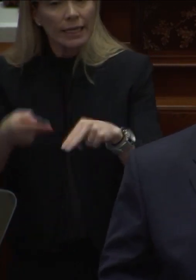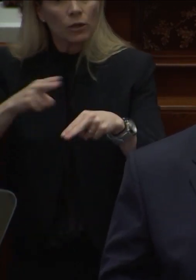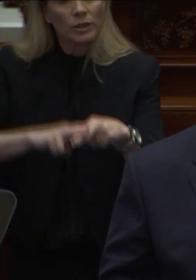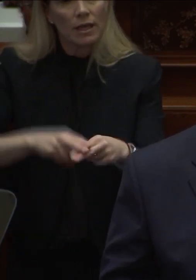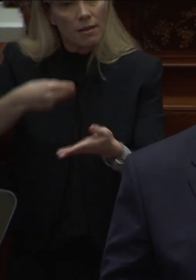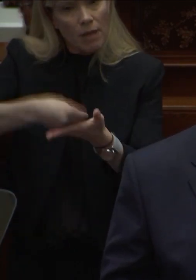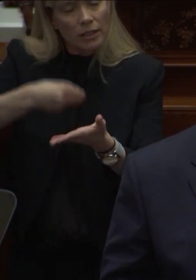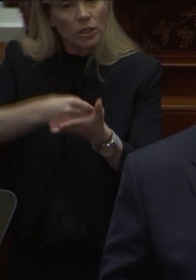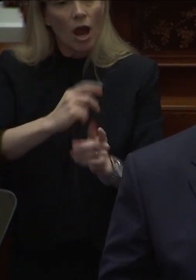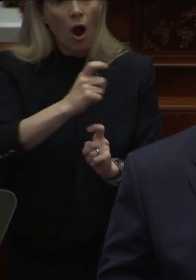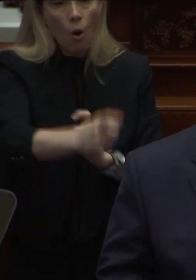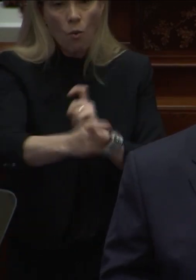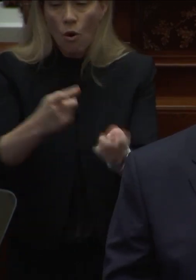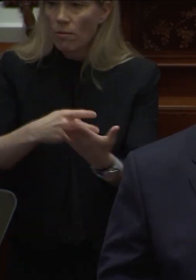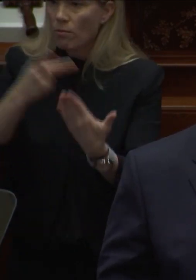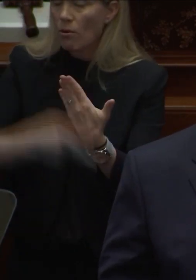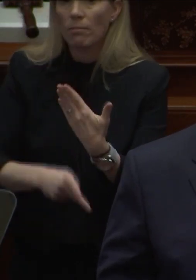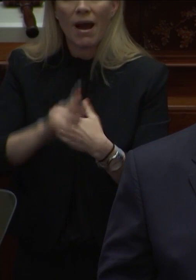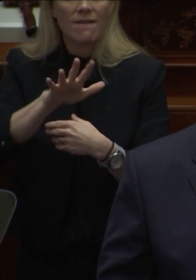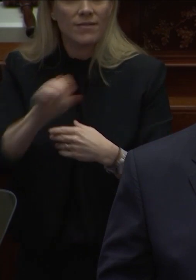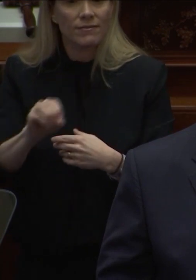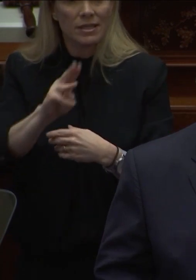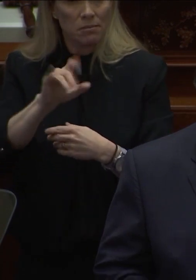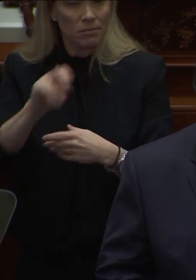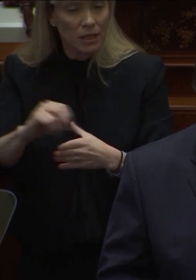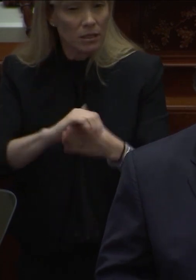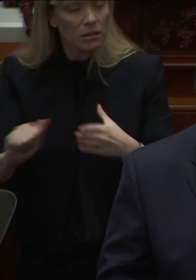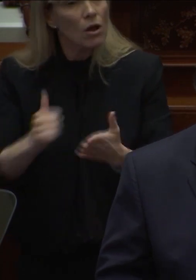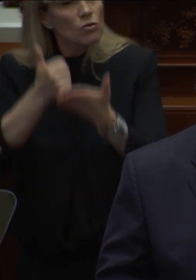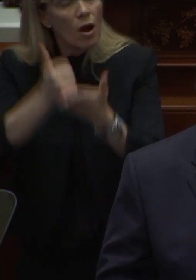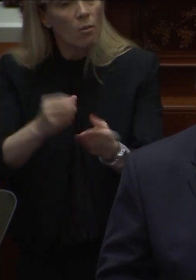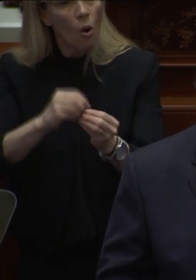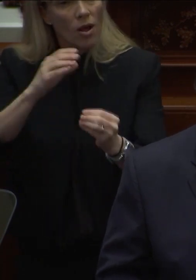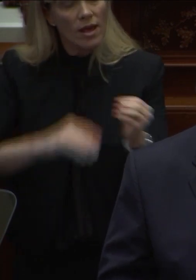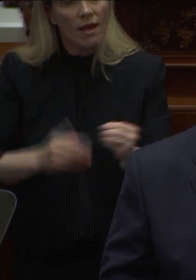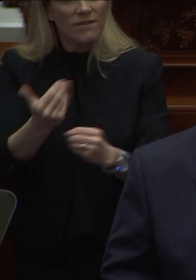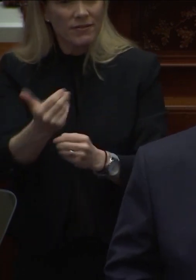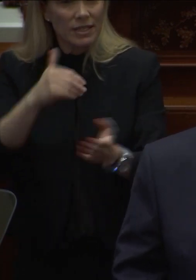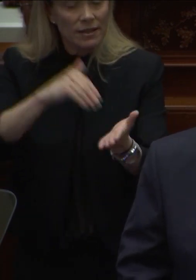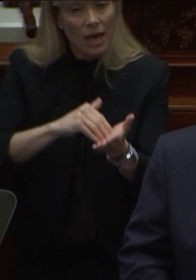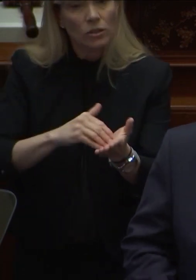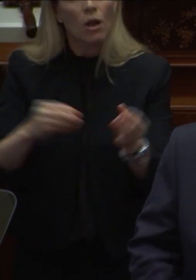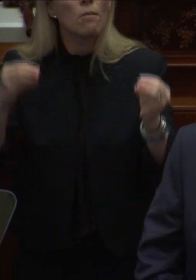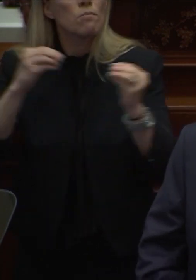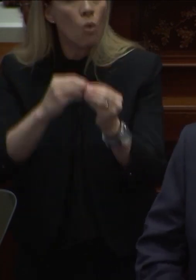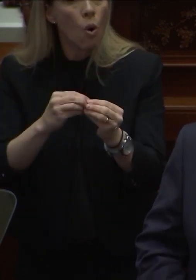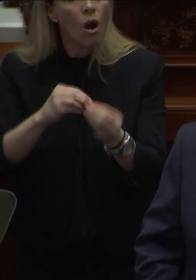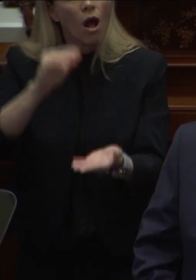FOR PUBLIC UNIVERSITIES AND COMMUNITY COLLEGES AS WELL AS AN INCREASE IN THE MONETARY AWARD